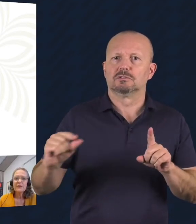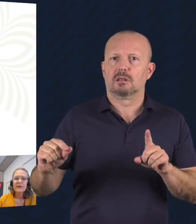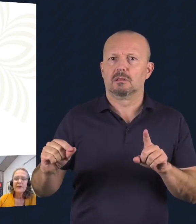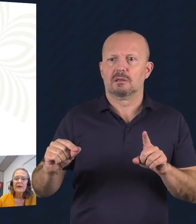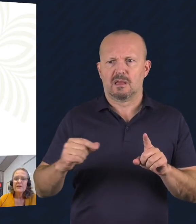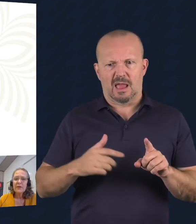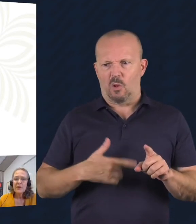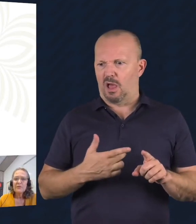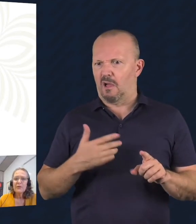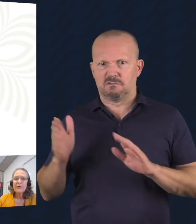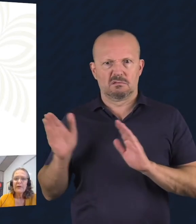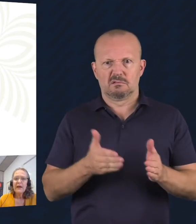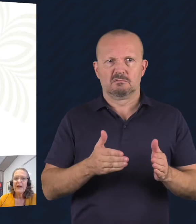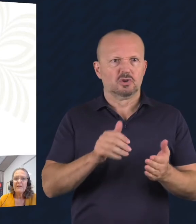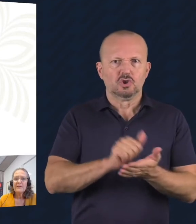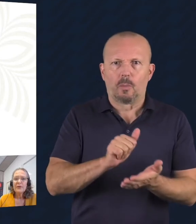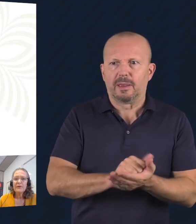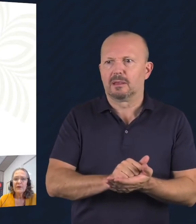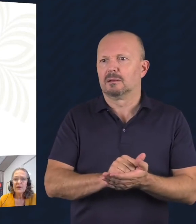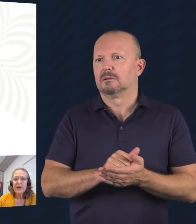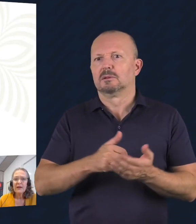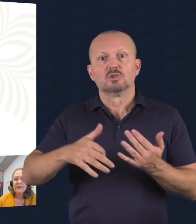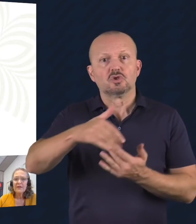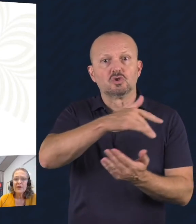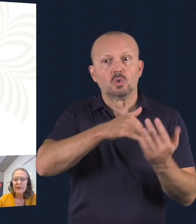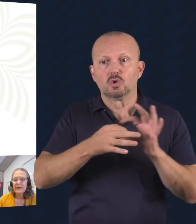so much more of our life has moved online, shopping,